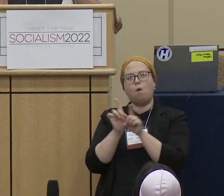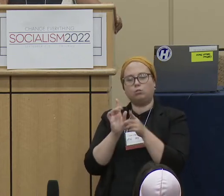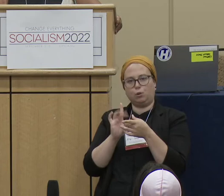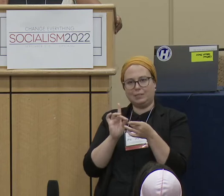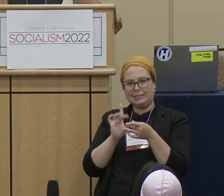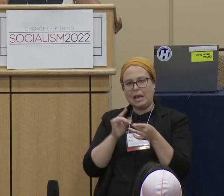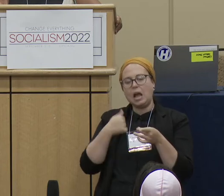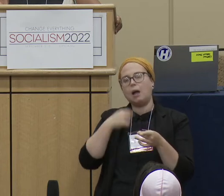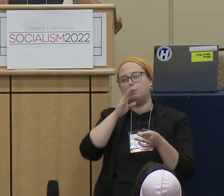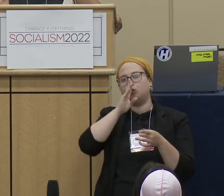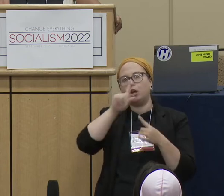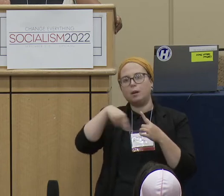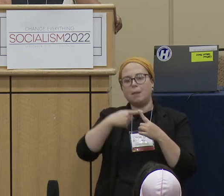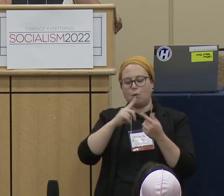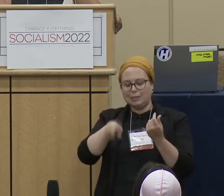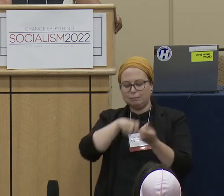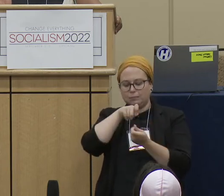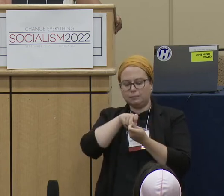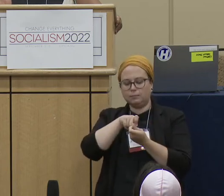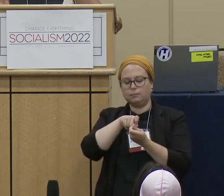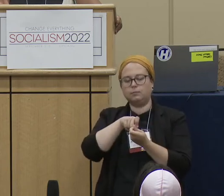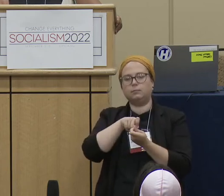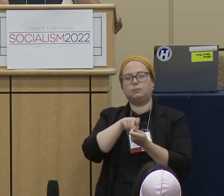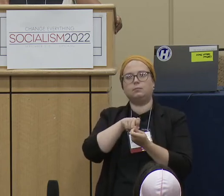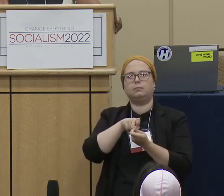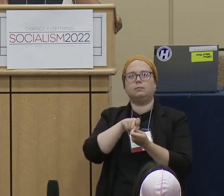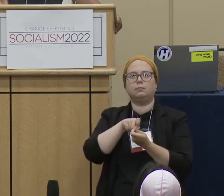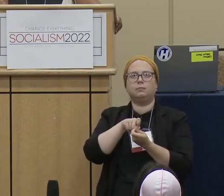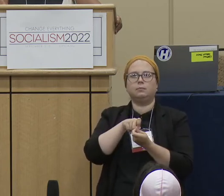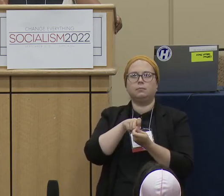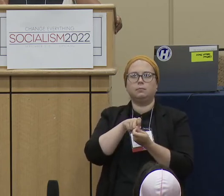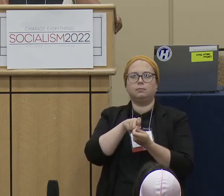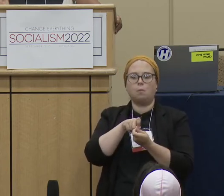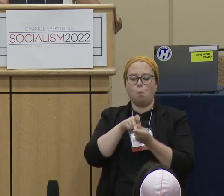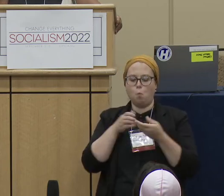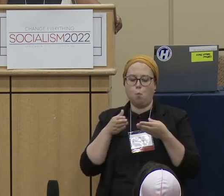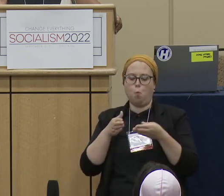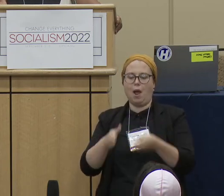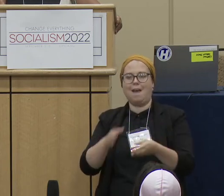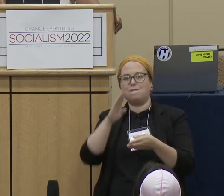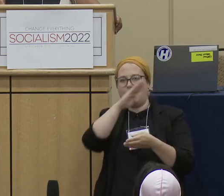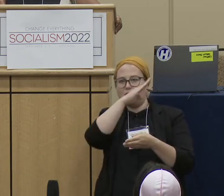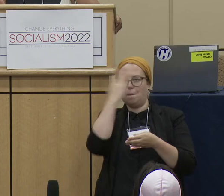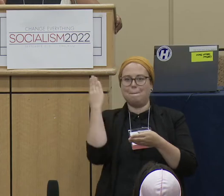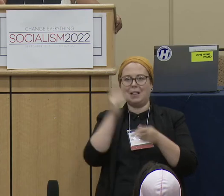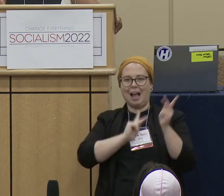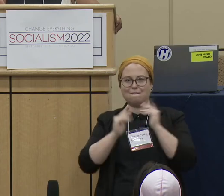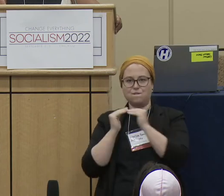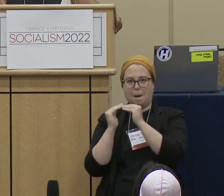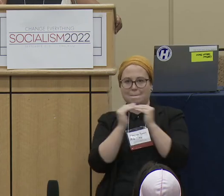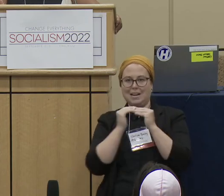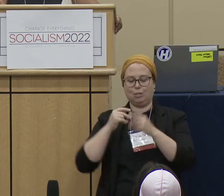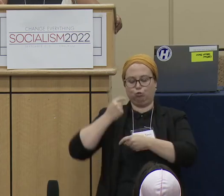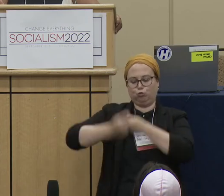center. And let me also say, I'm talking about a certain